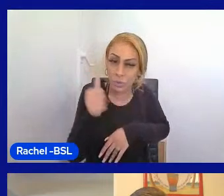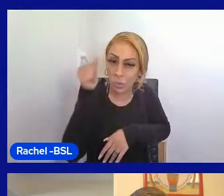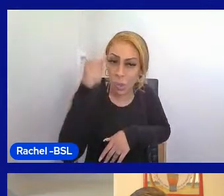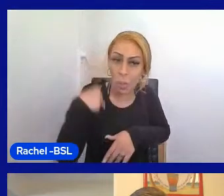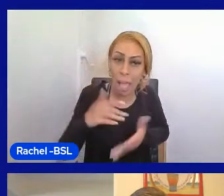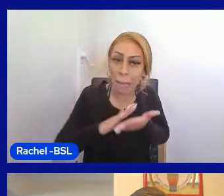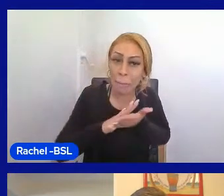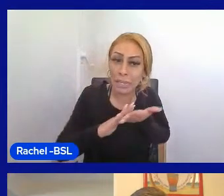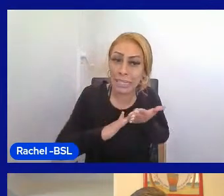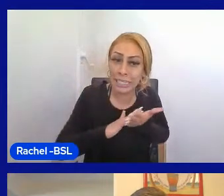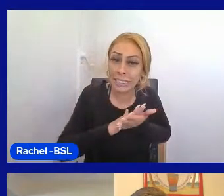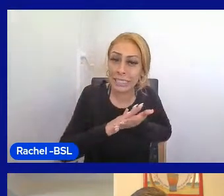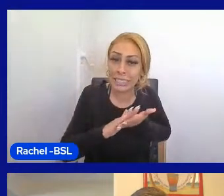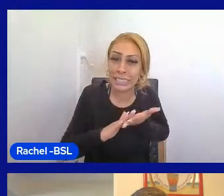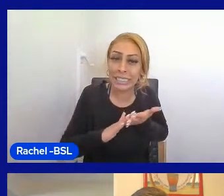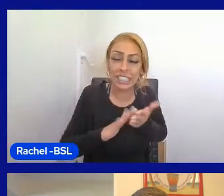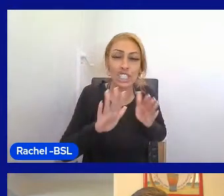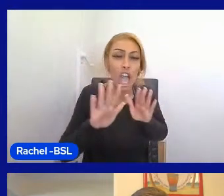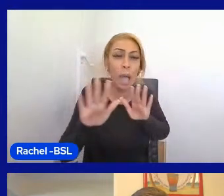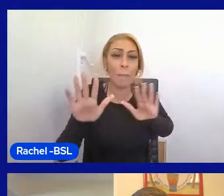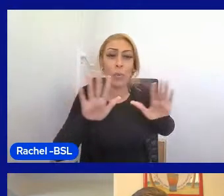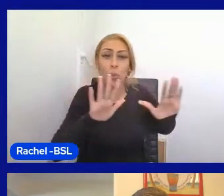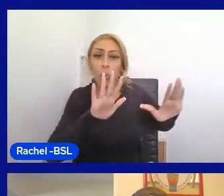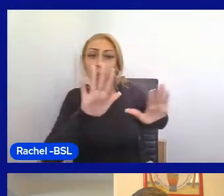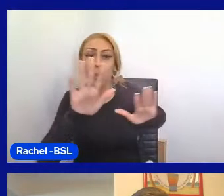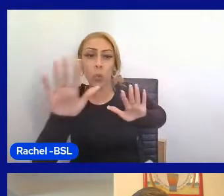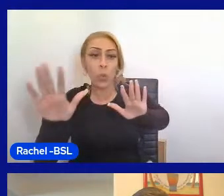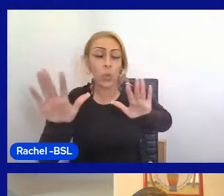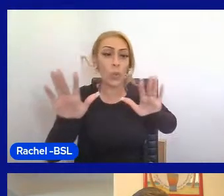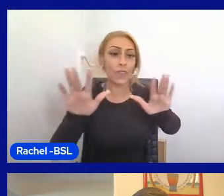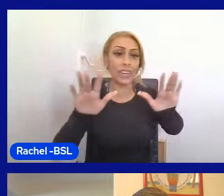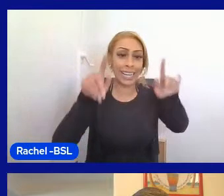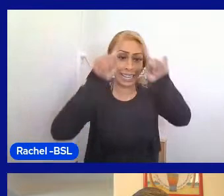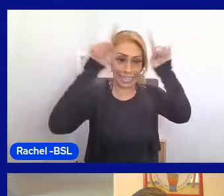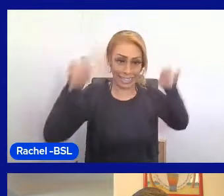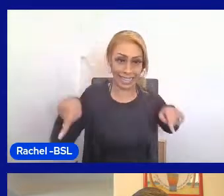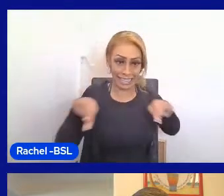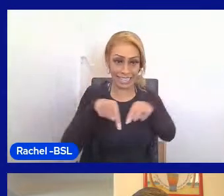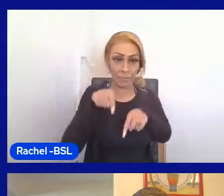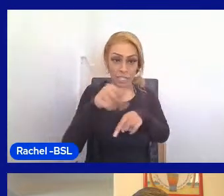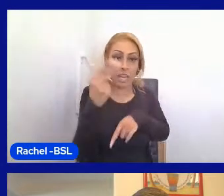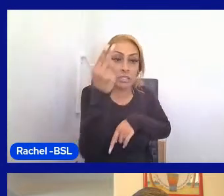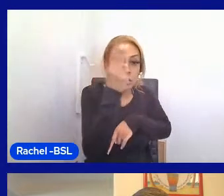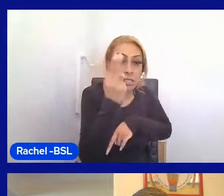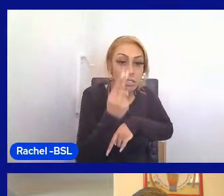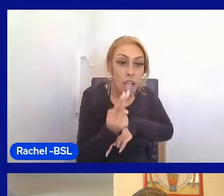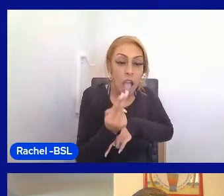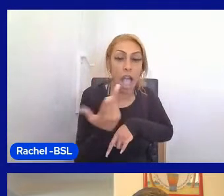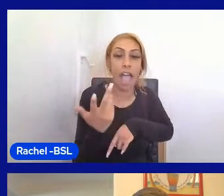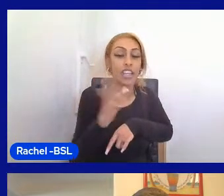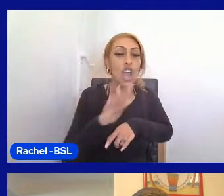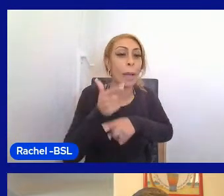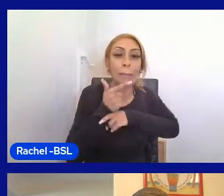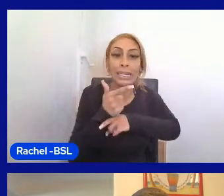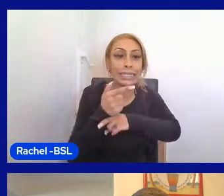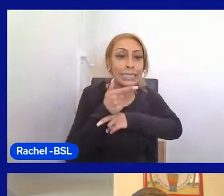talk about your project because it seems like it has had overarching framework. It is not an moving image, is a design